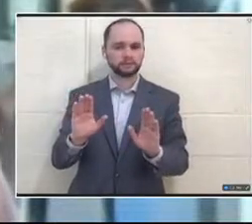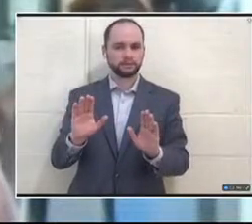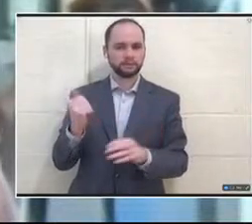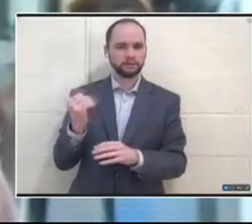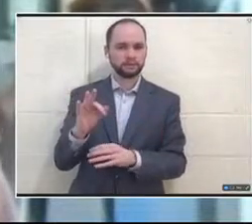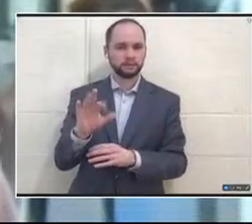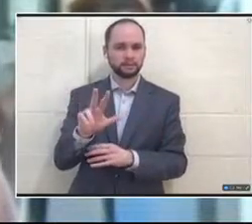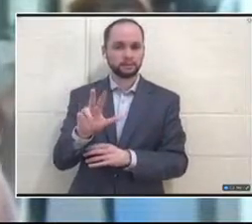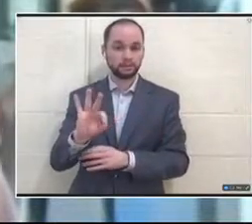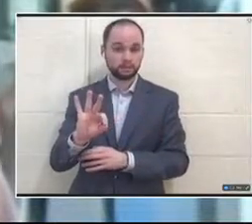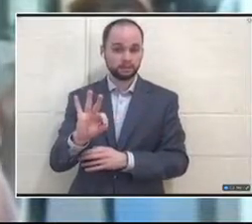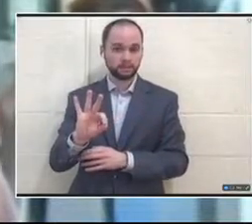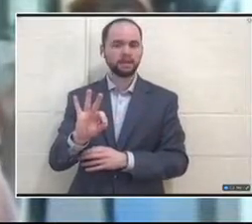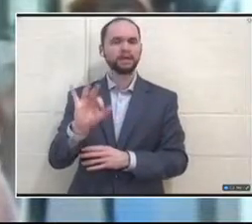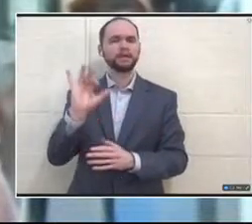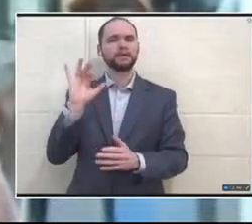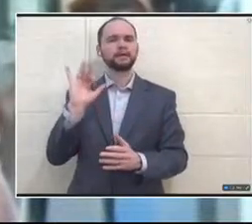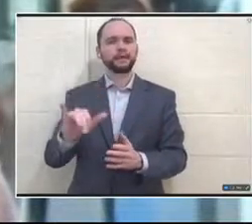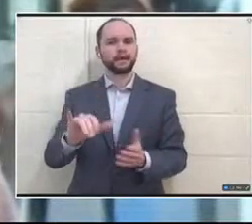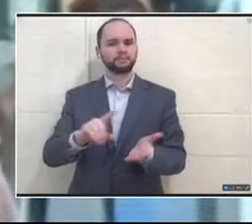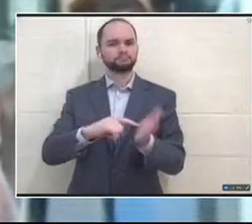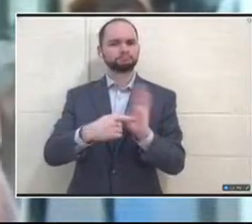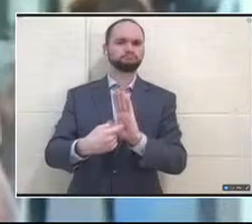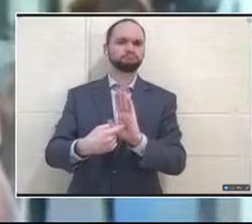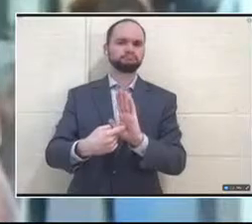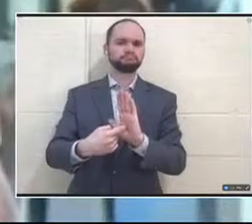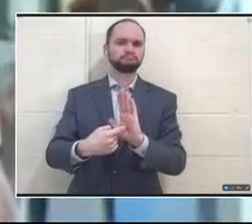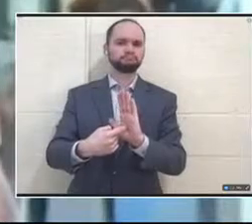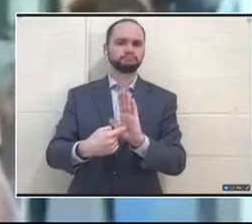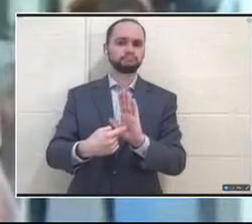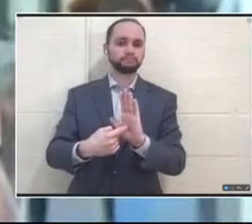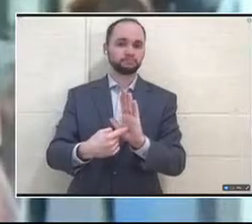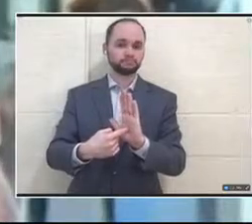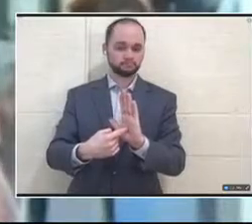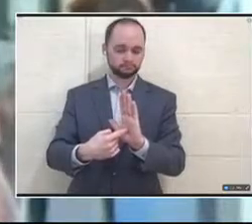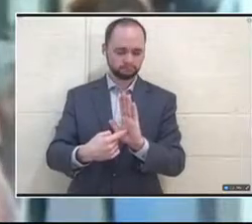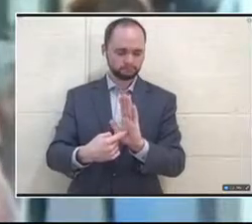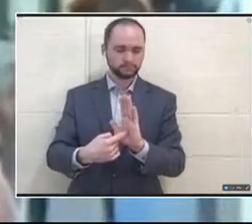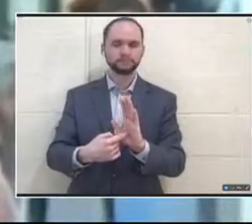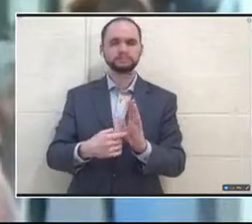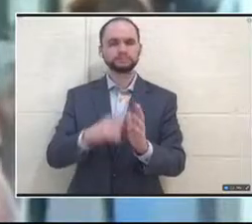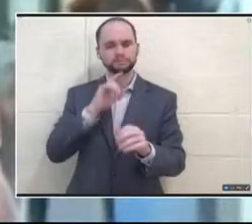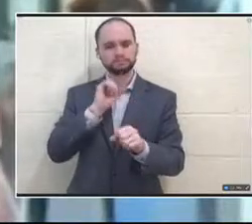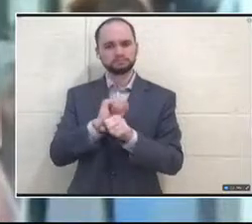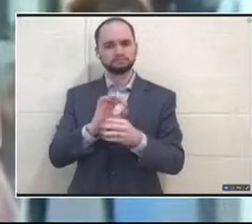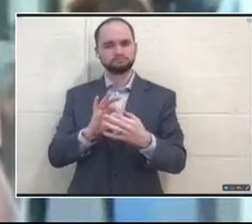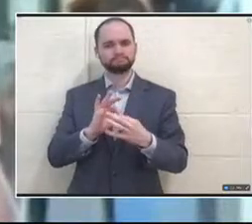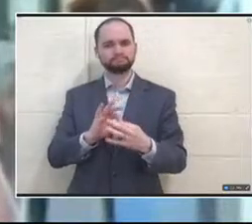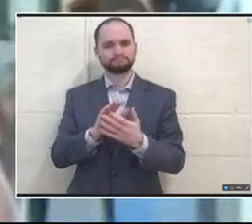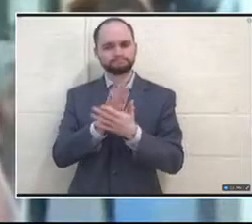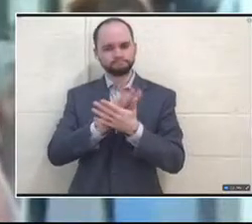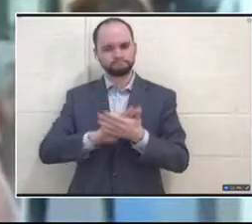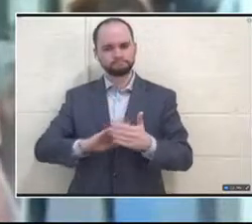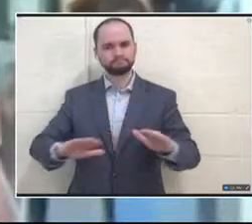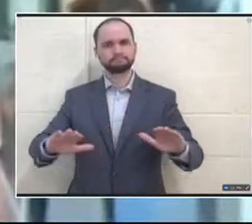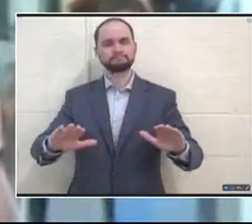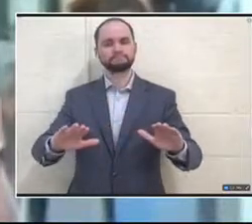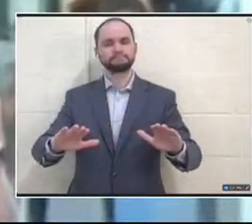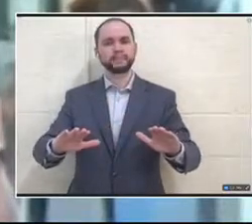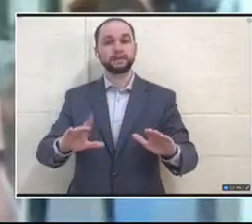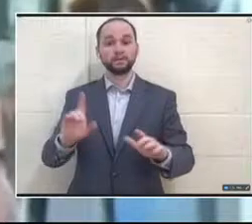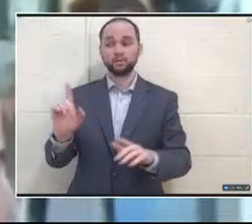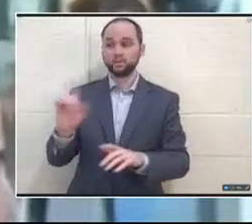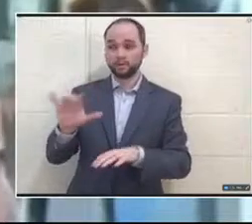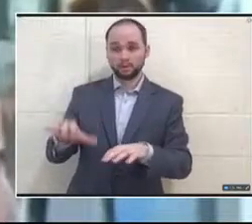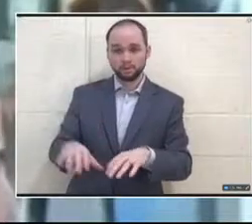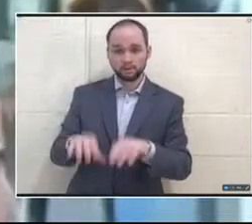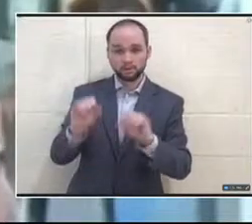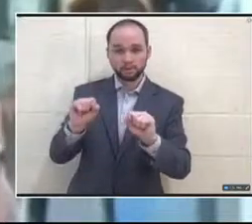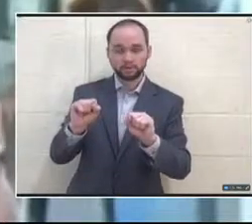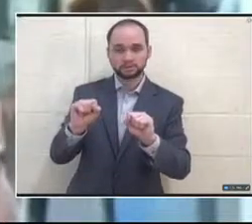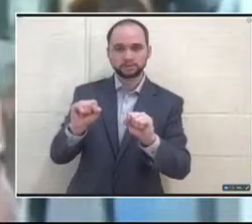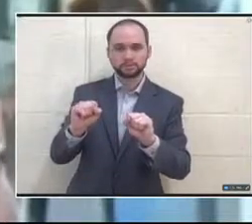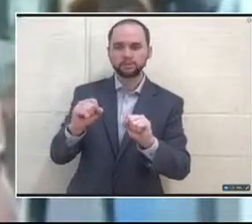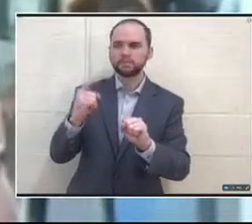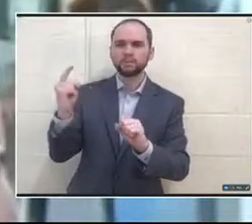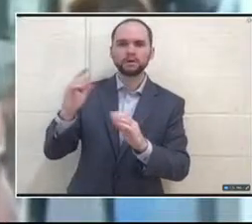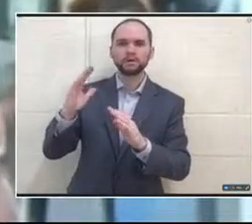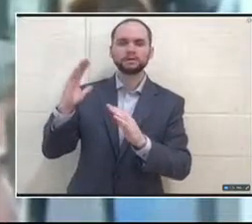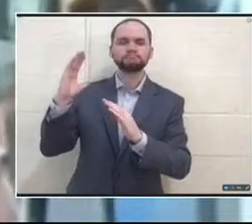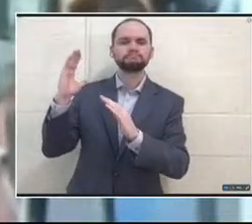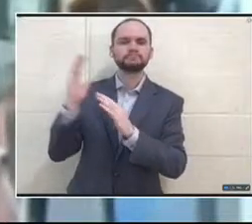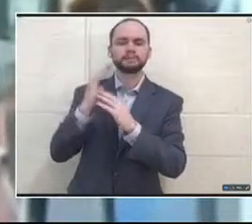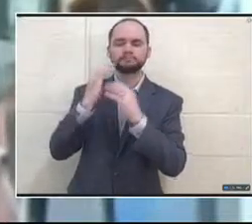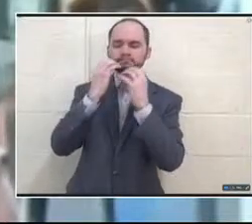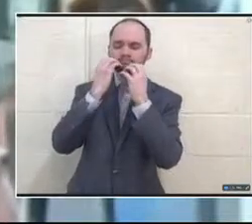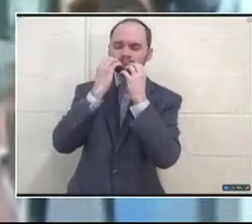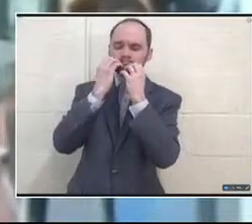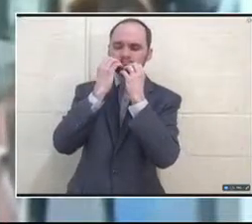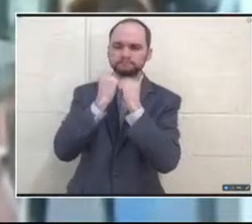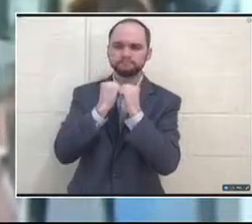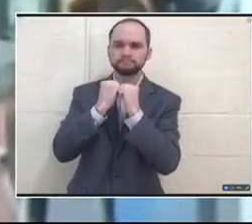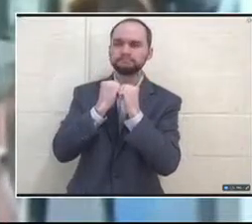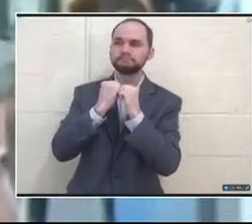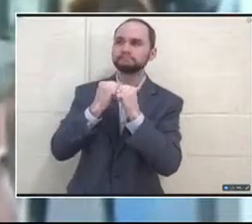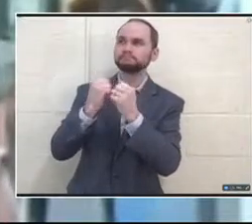would happen at one of the most honored treasured landmarks that our nation had during that time not